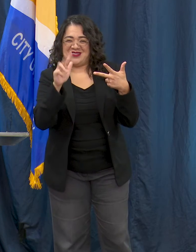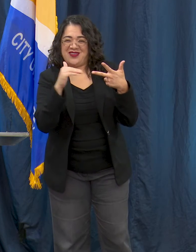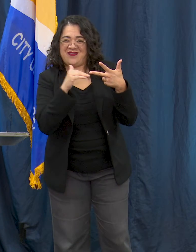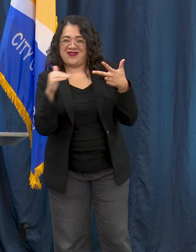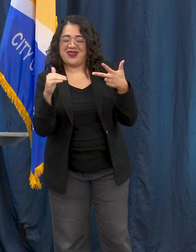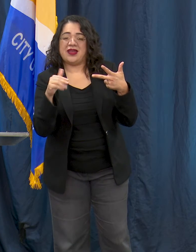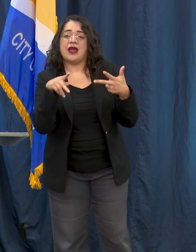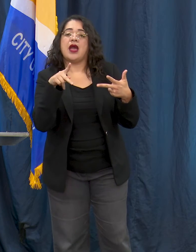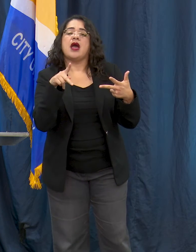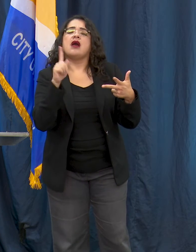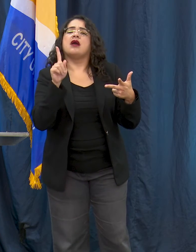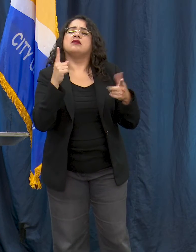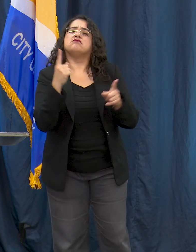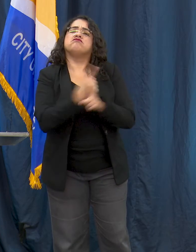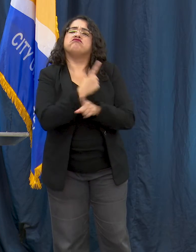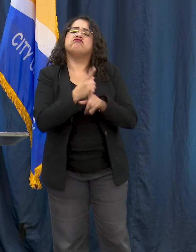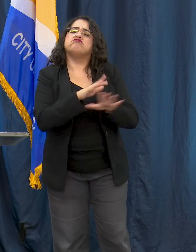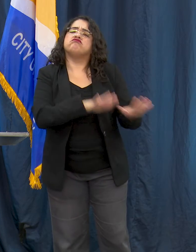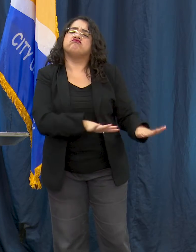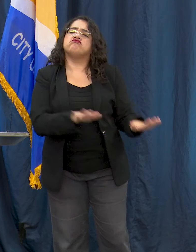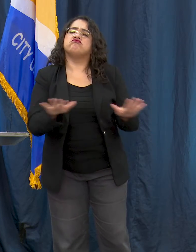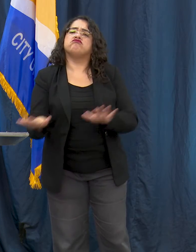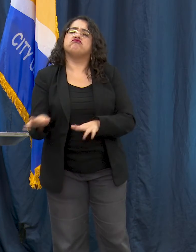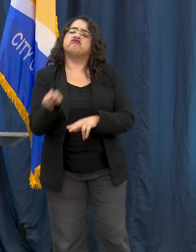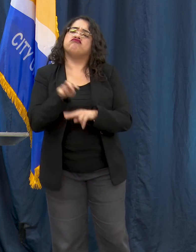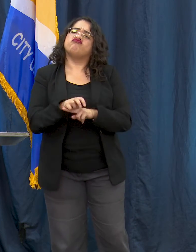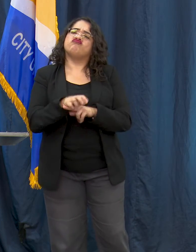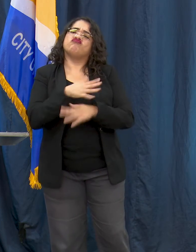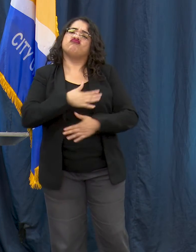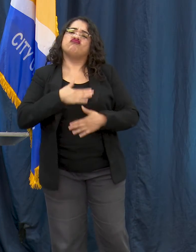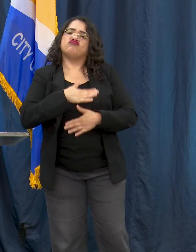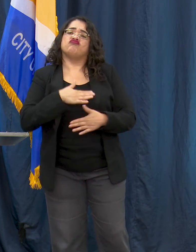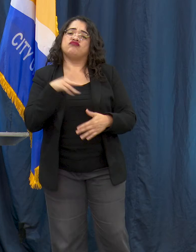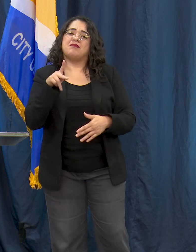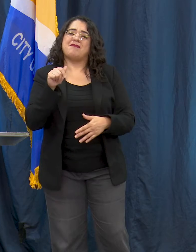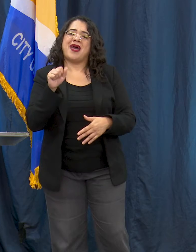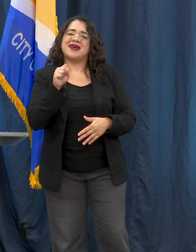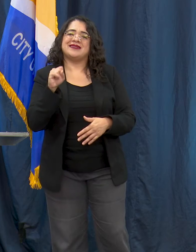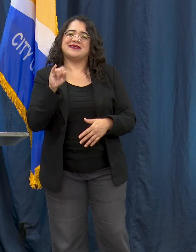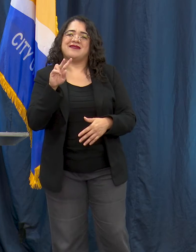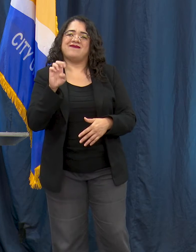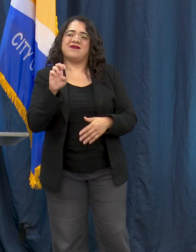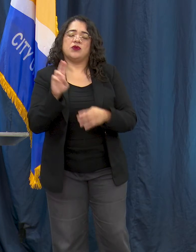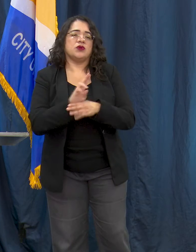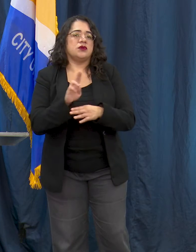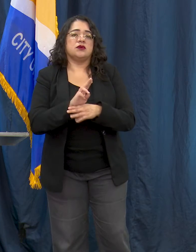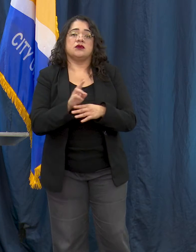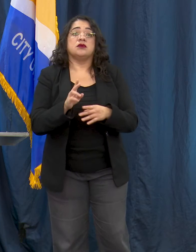sitting and enjoying the time in the parks and beaches? Beaches for sitting are still not open under the order.